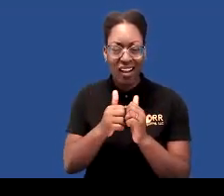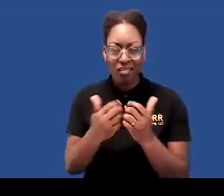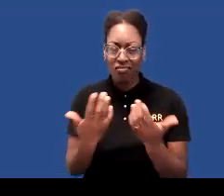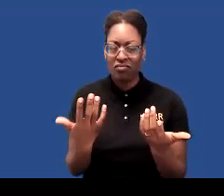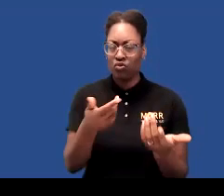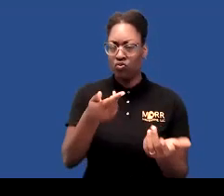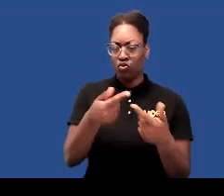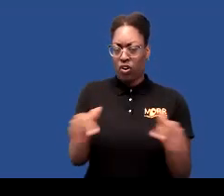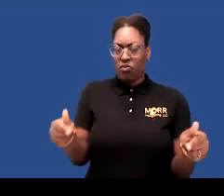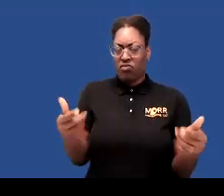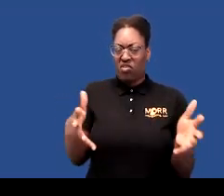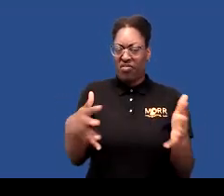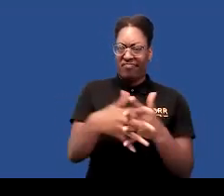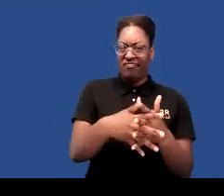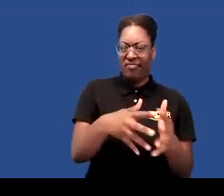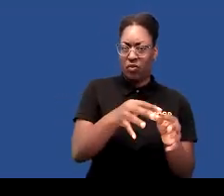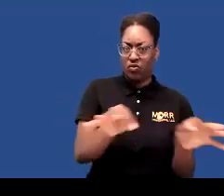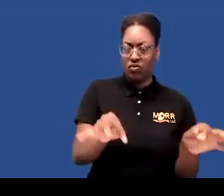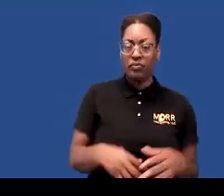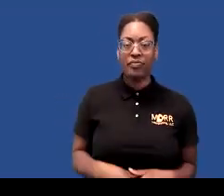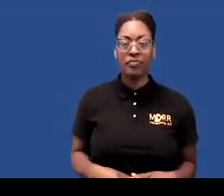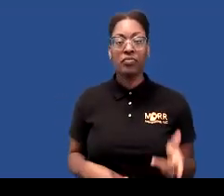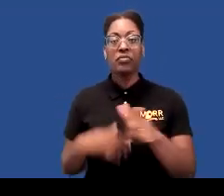who would make comments frequently on students papers